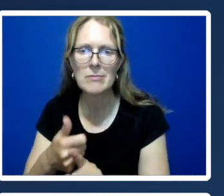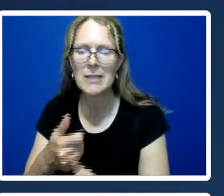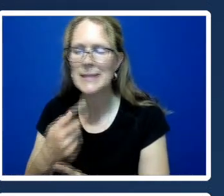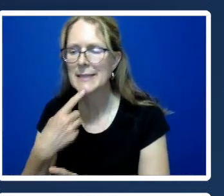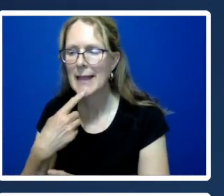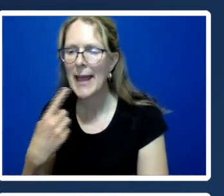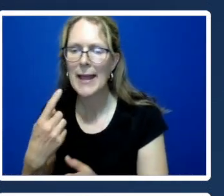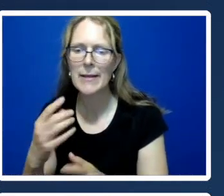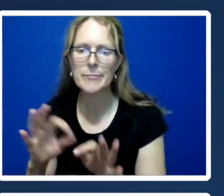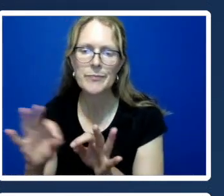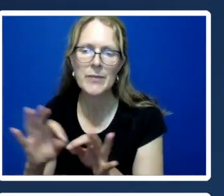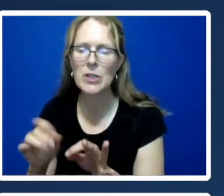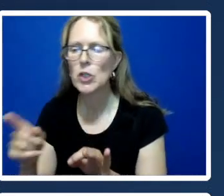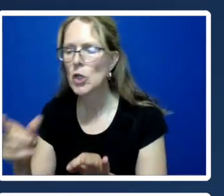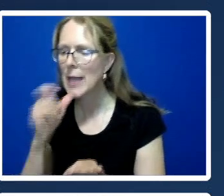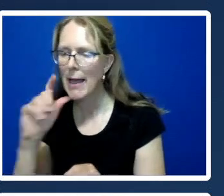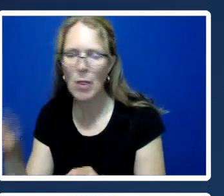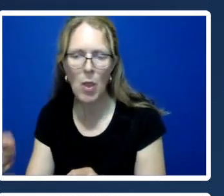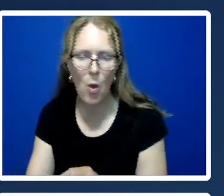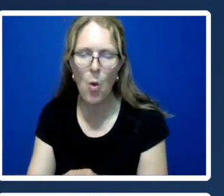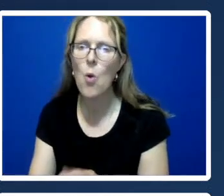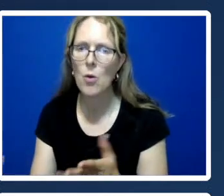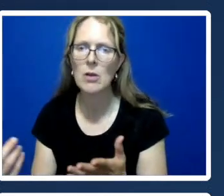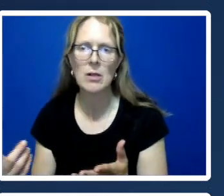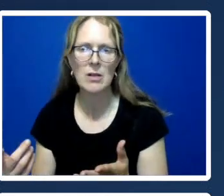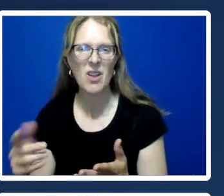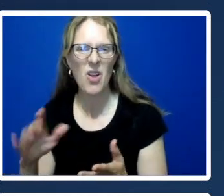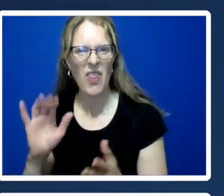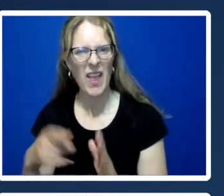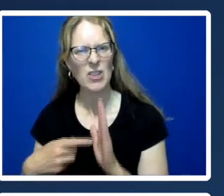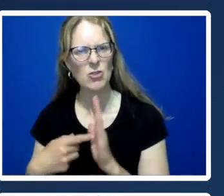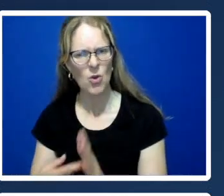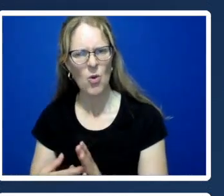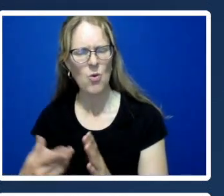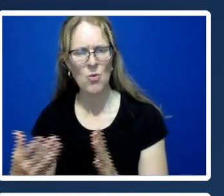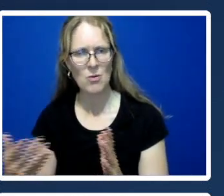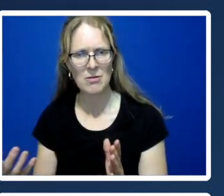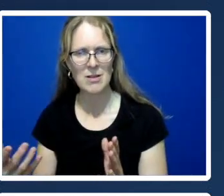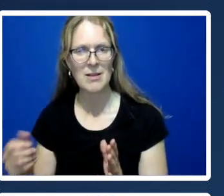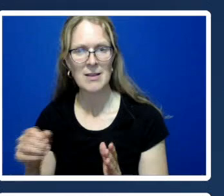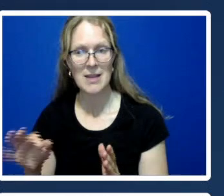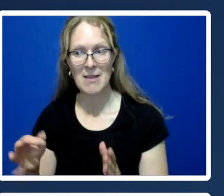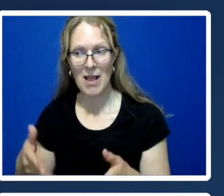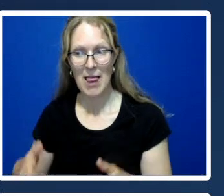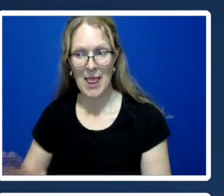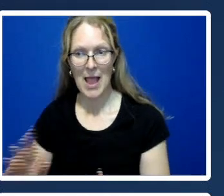And so, it just showed that when you allow the teams to come together and look at their